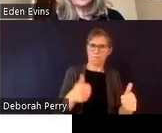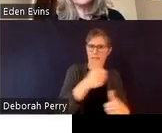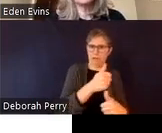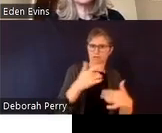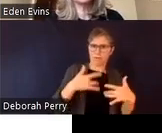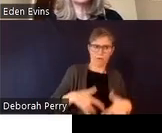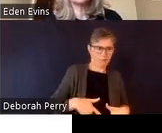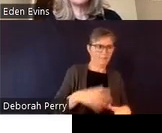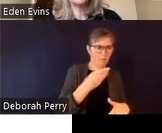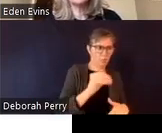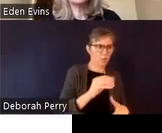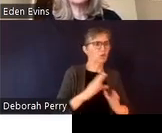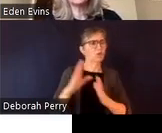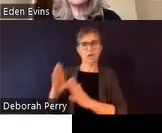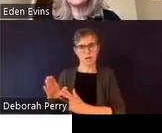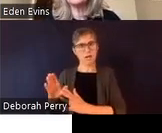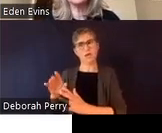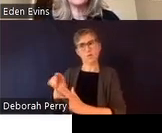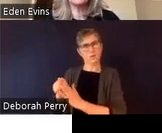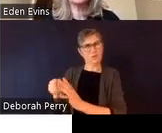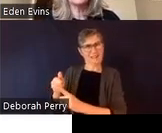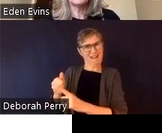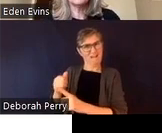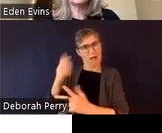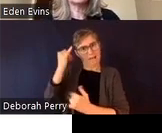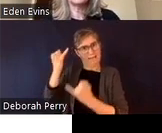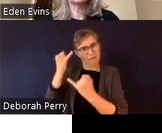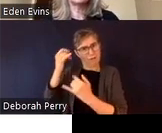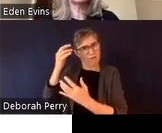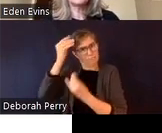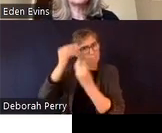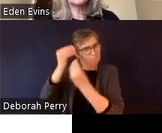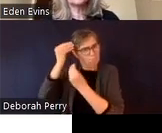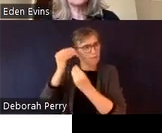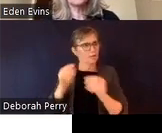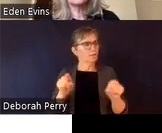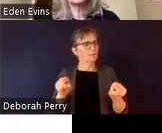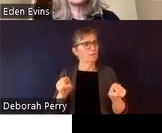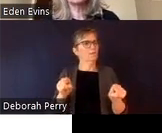higher amongst those with major depressive than those without, and then cannabis use disorder is